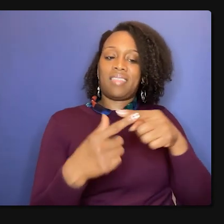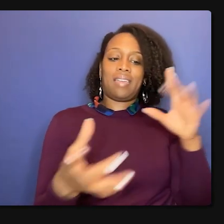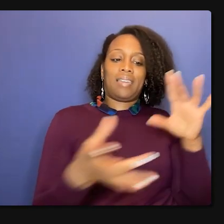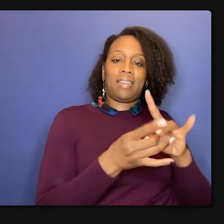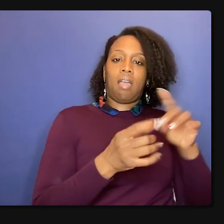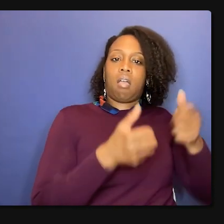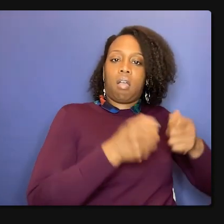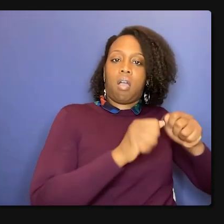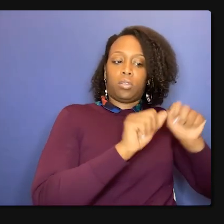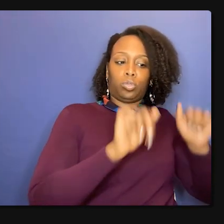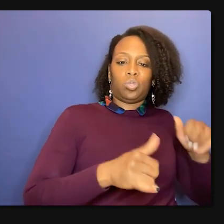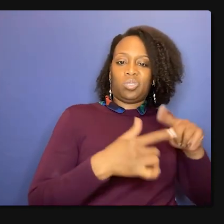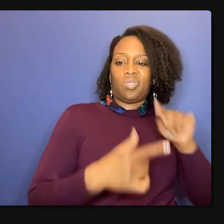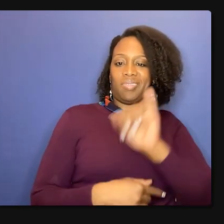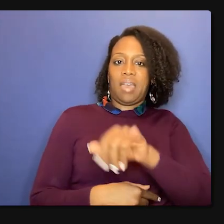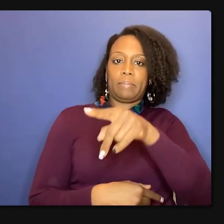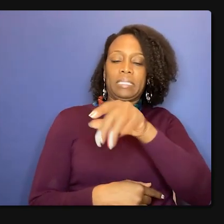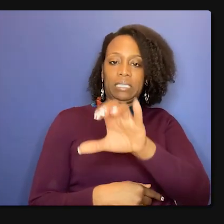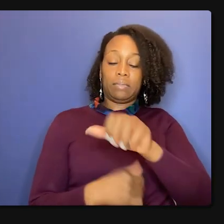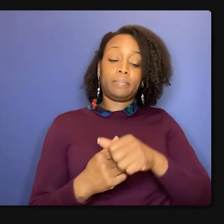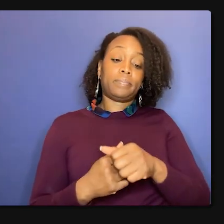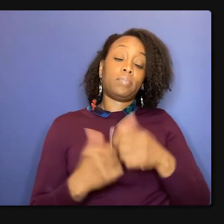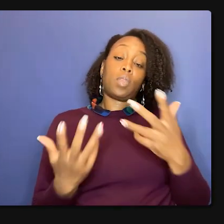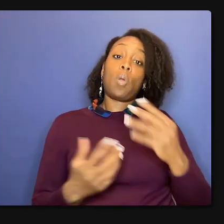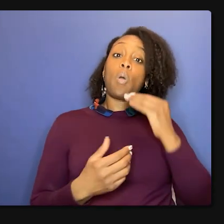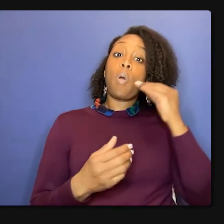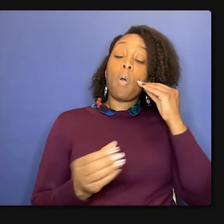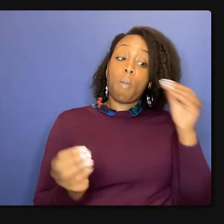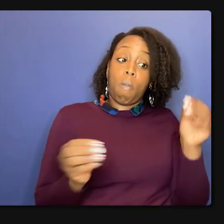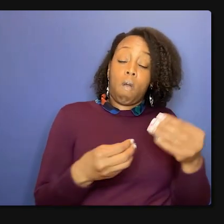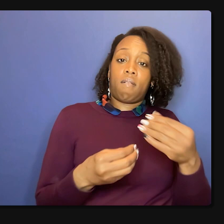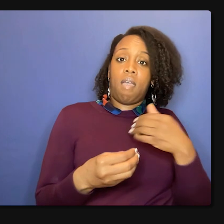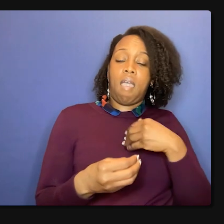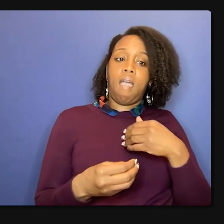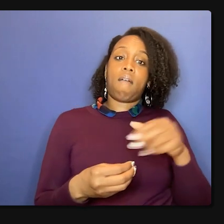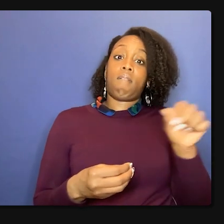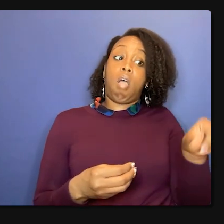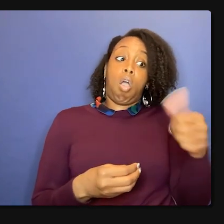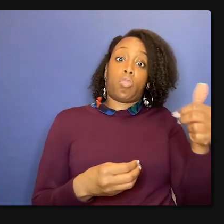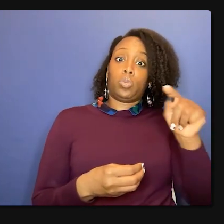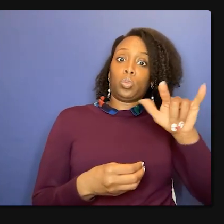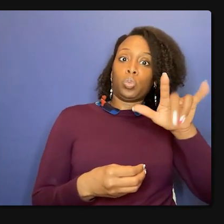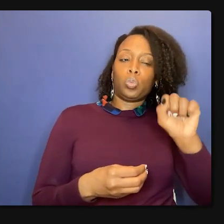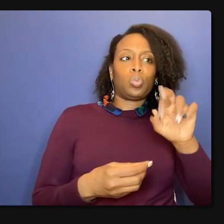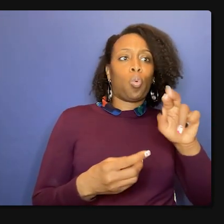Finally, your home setup may consist of a set of third-party tools or tools written by your own studio